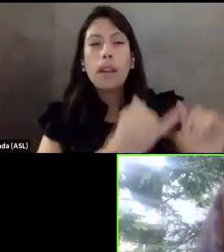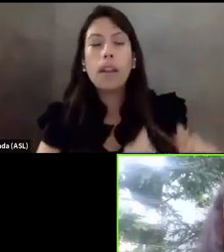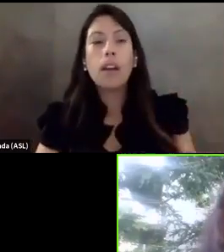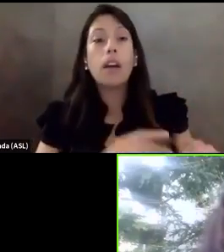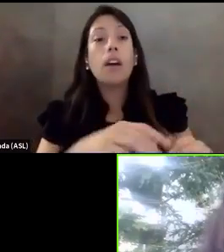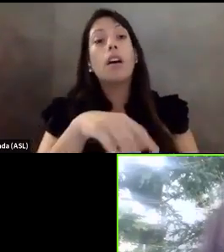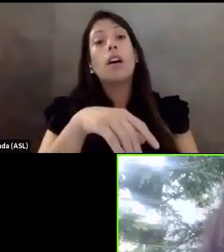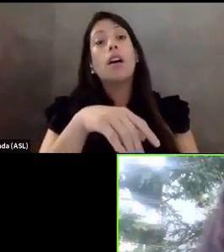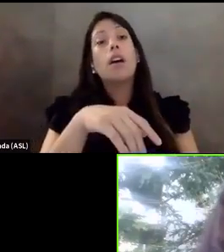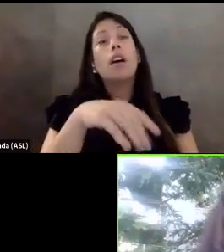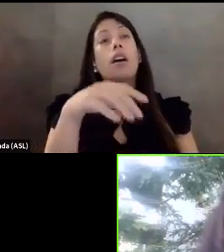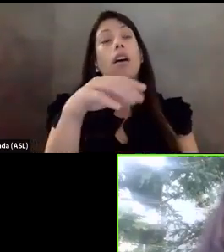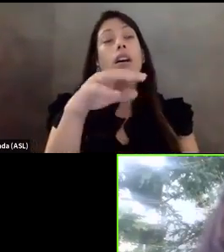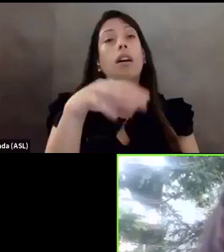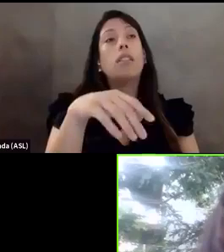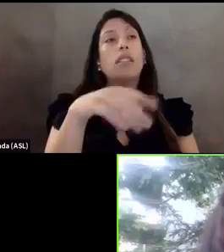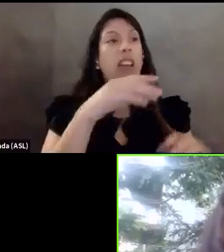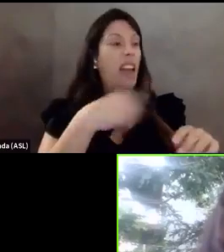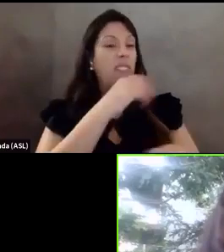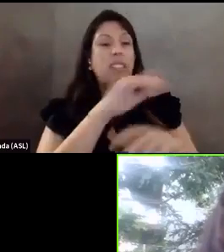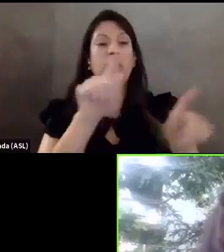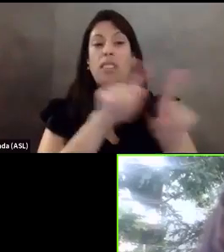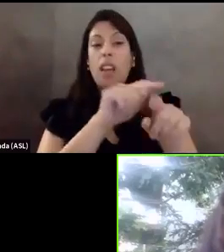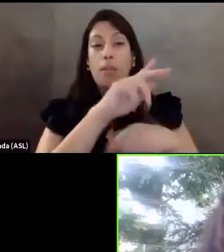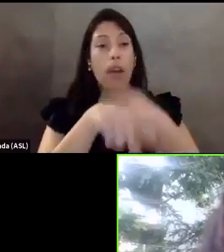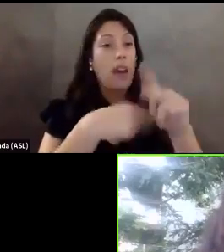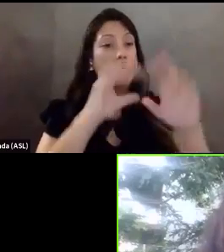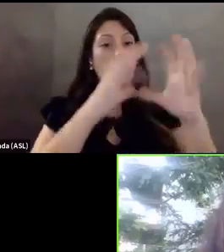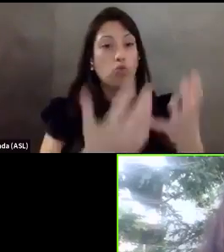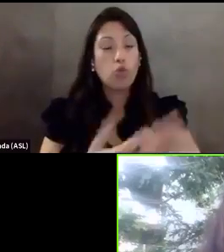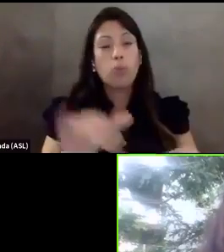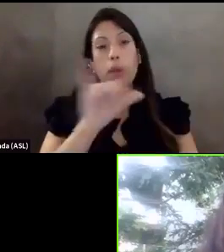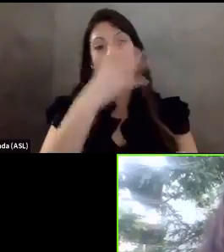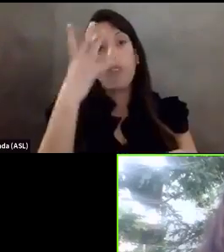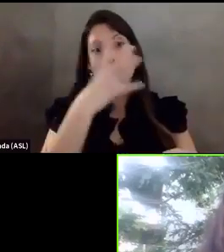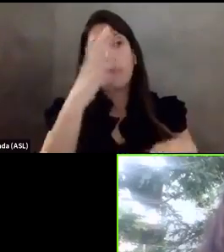have the same sort of population and demographic breakdown as well.